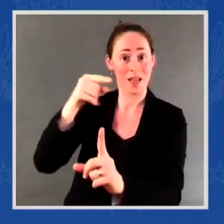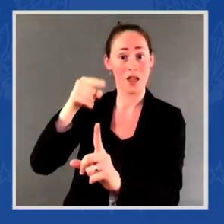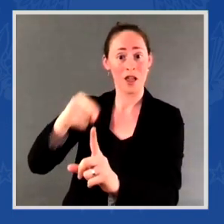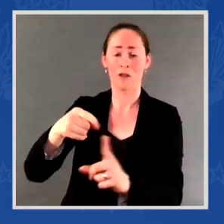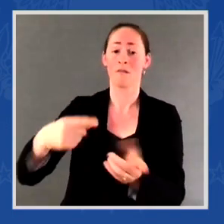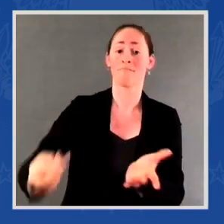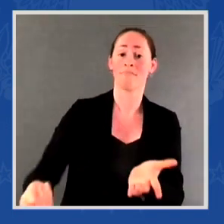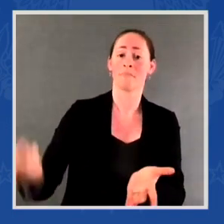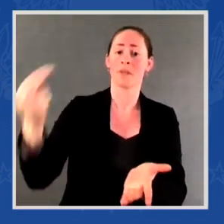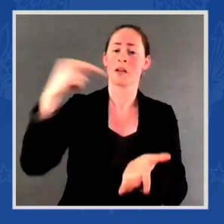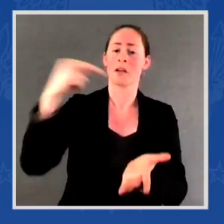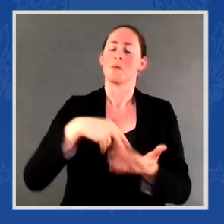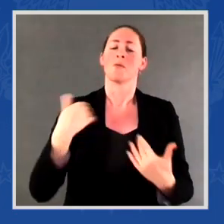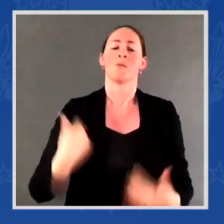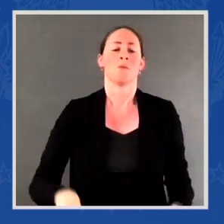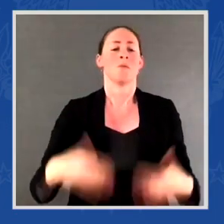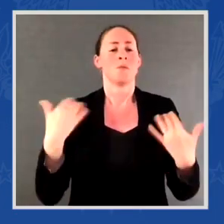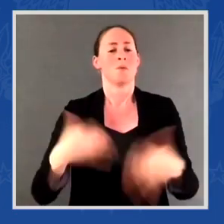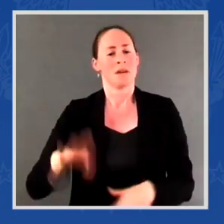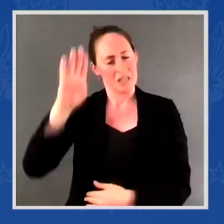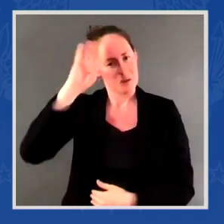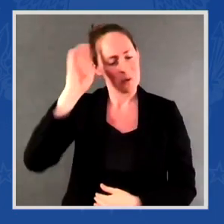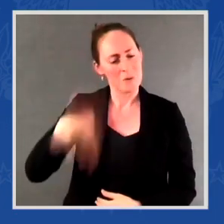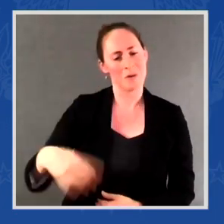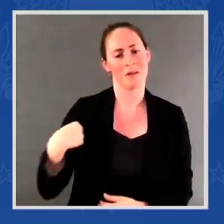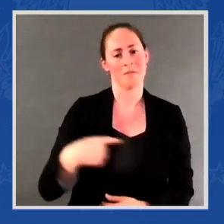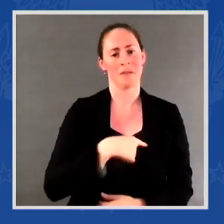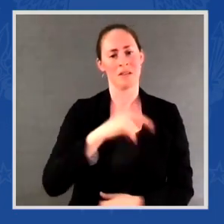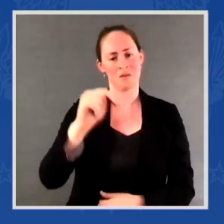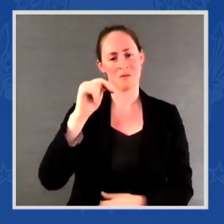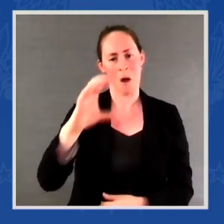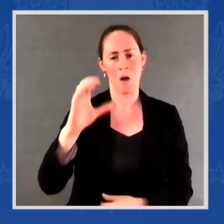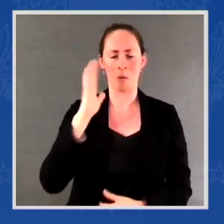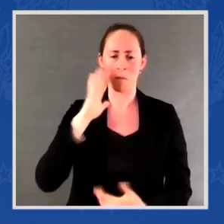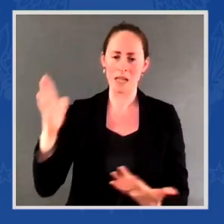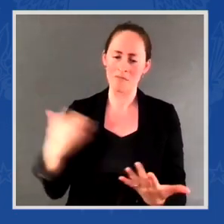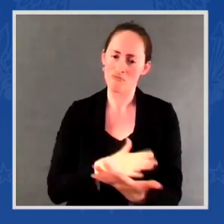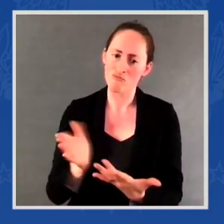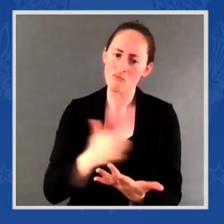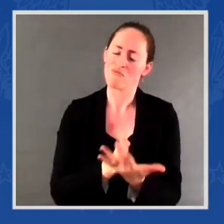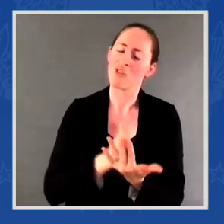is going to get through this even stronger than before. And I'm excited about that.